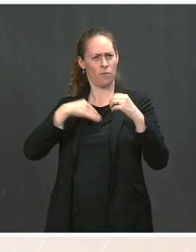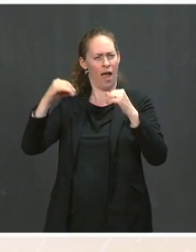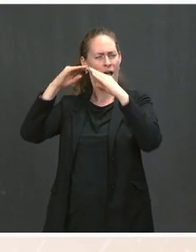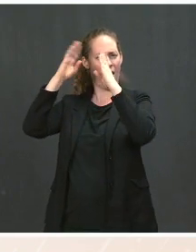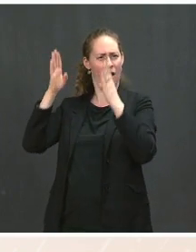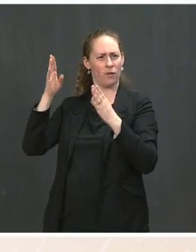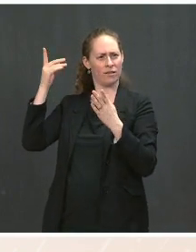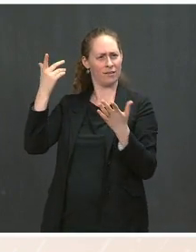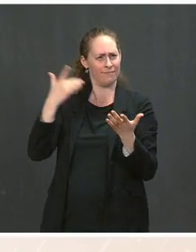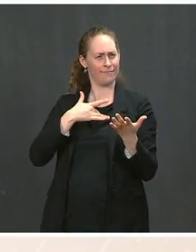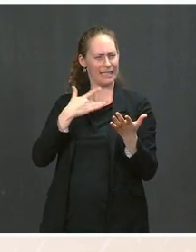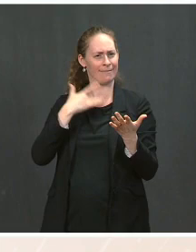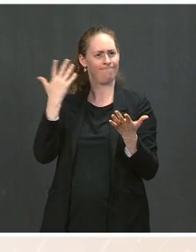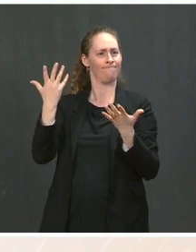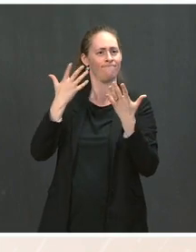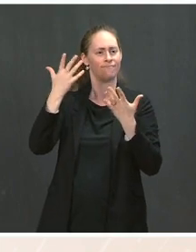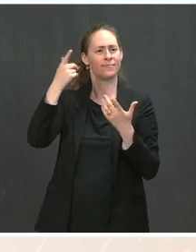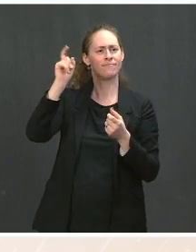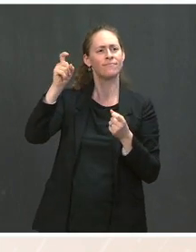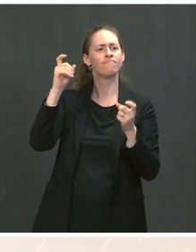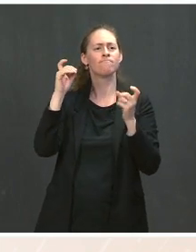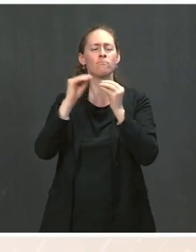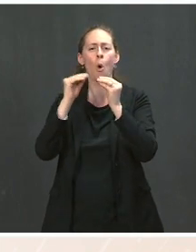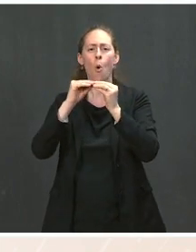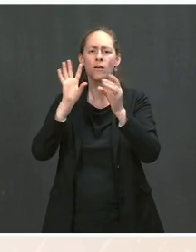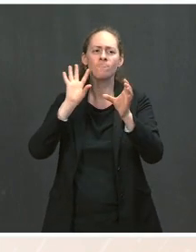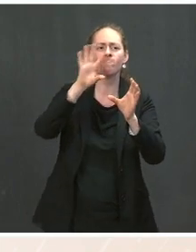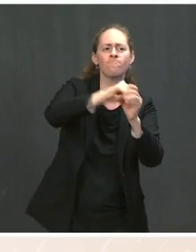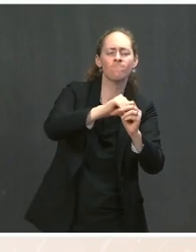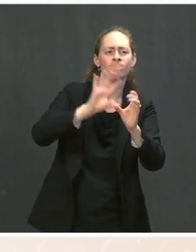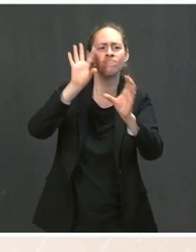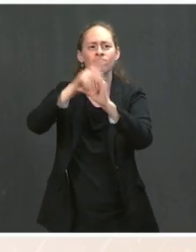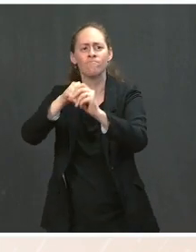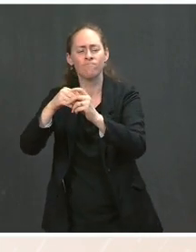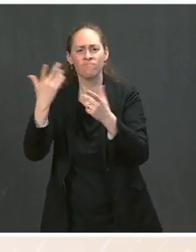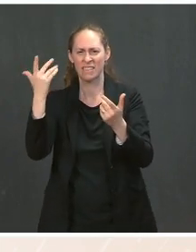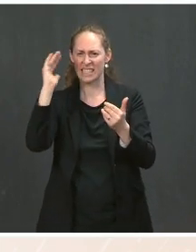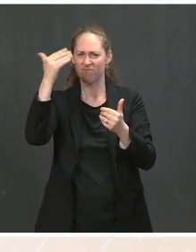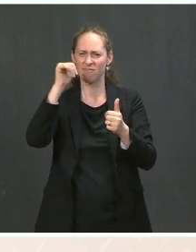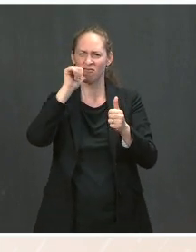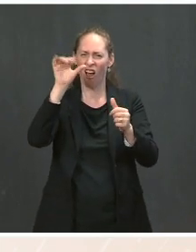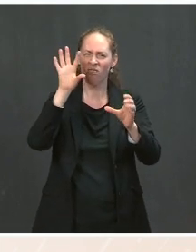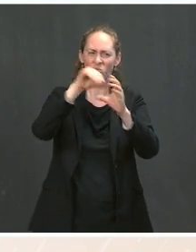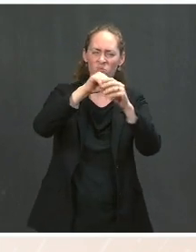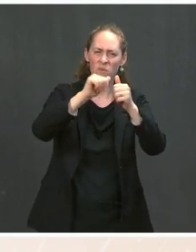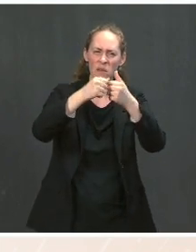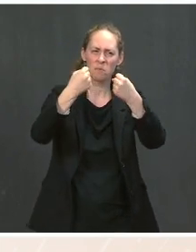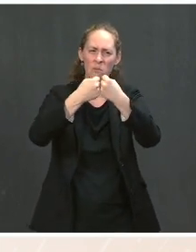is disconnected from the border? How are you guys squaring, kind of, how you think about that issue? Ms. Psaki: I will say -- all respect to you,